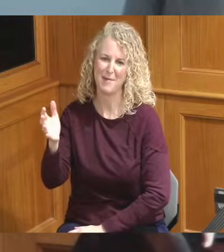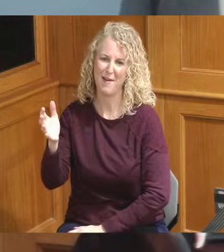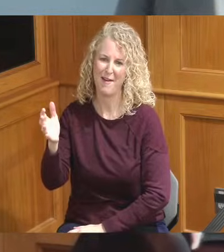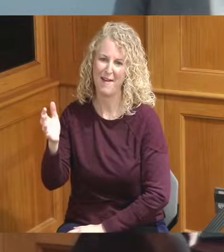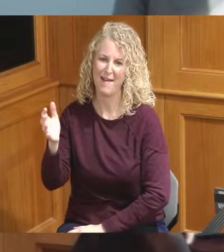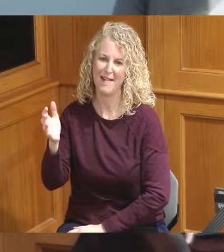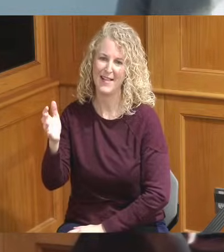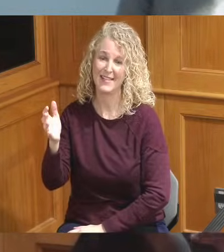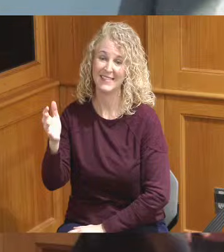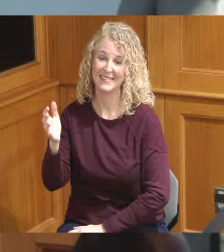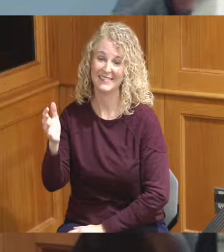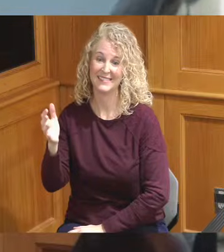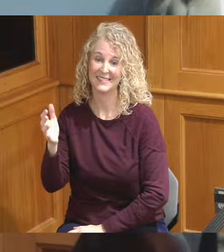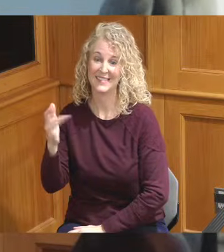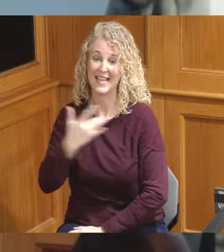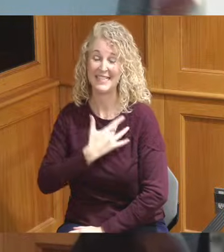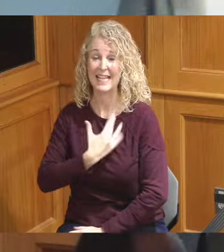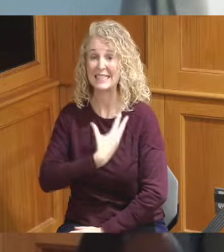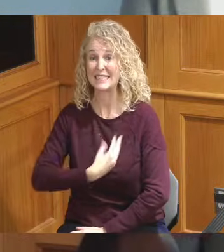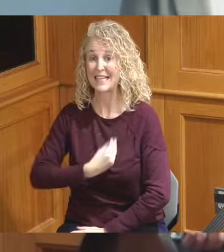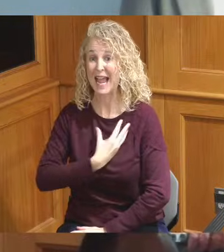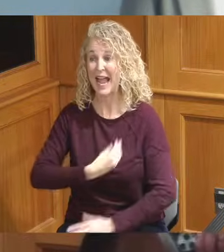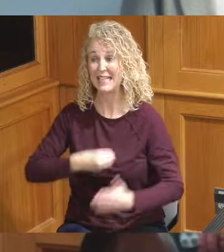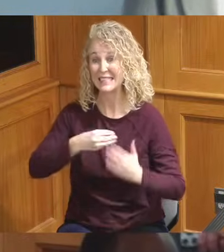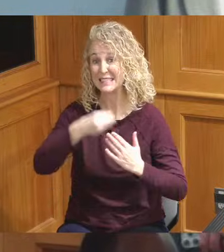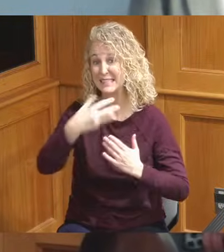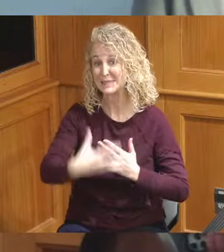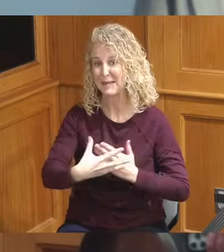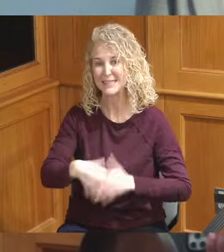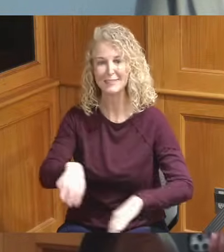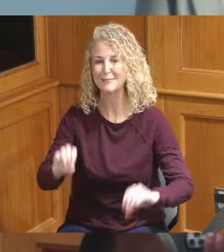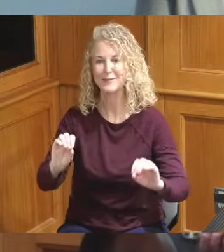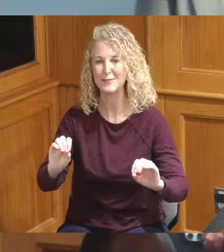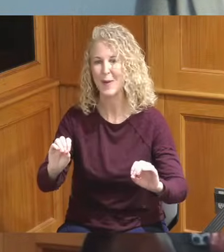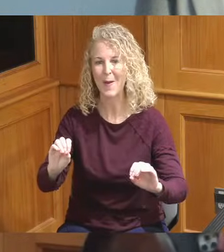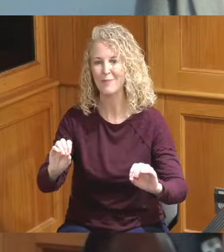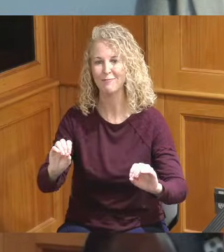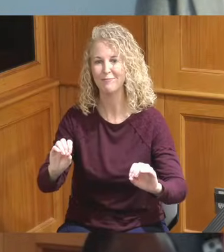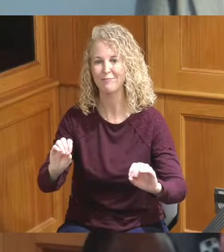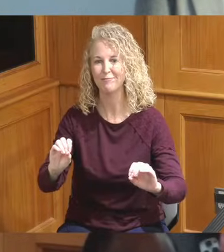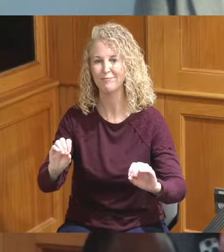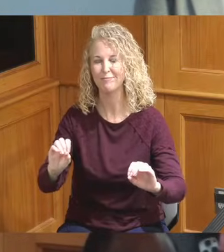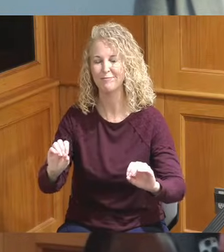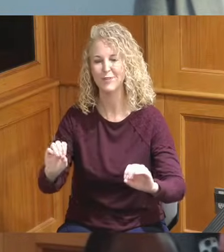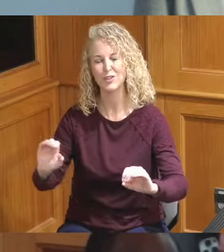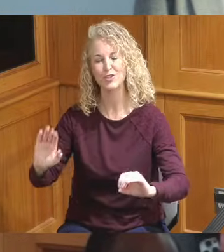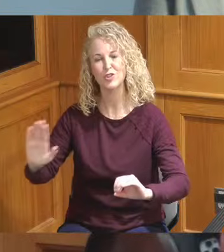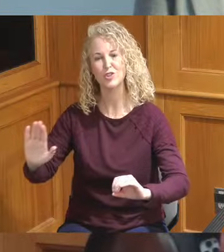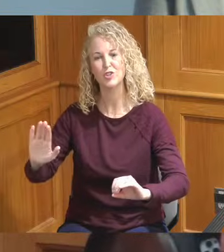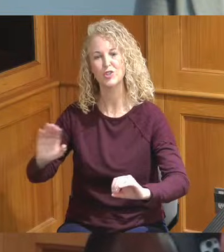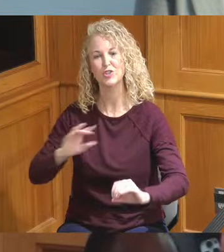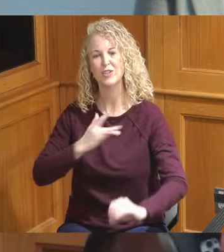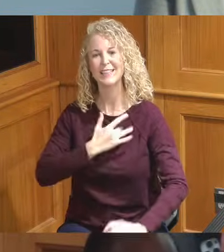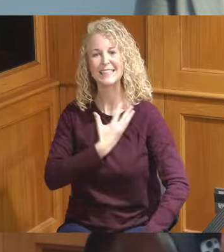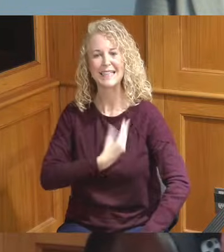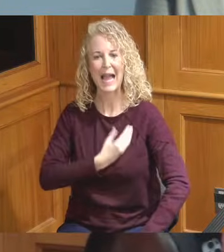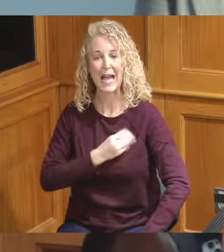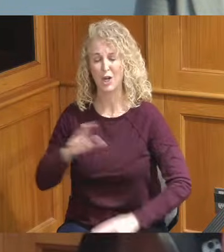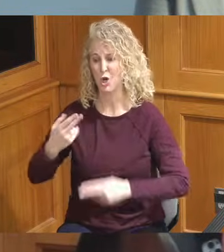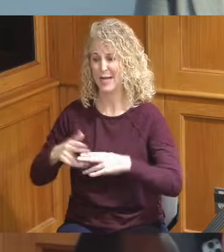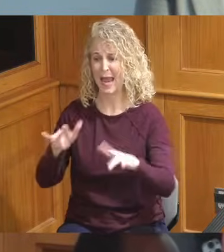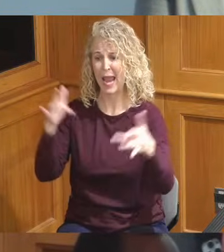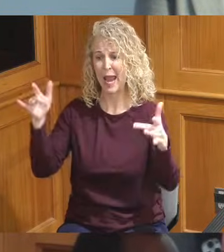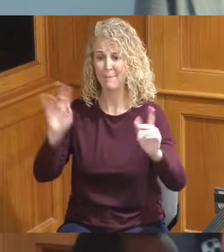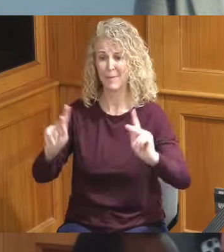costs nothing to be kind. She was a kind person above all else, accolades or not, she was a nice